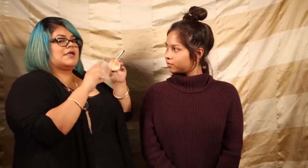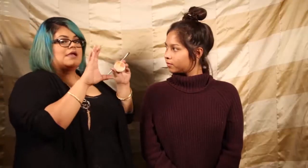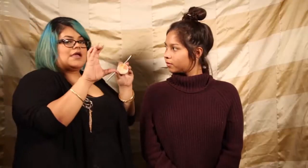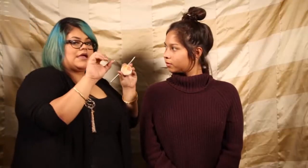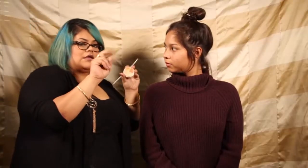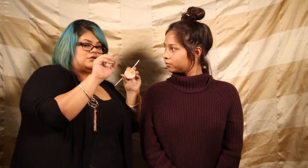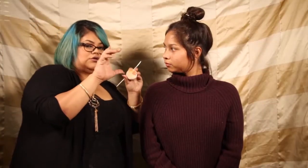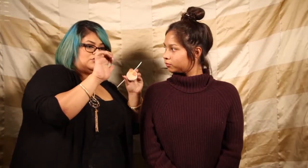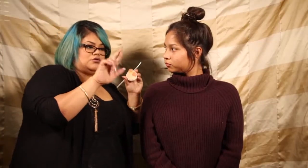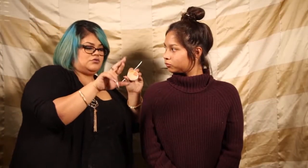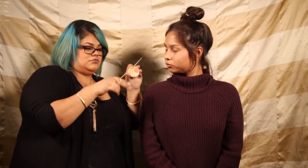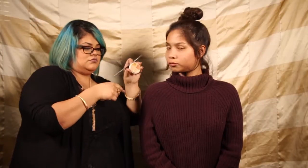use concealer